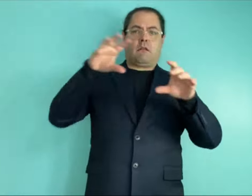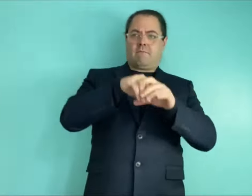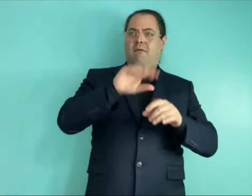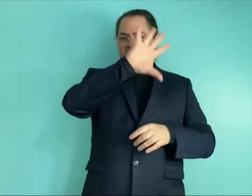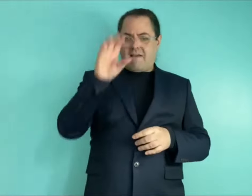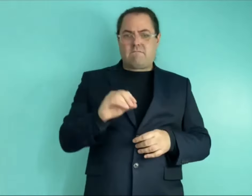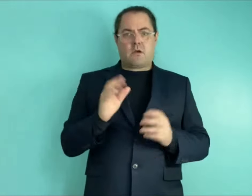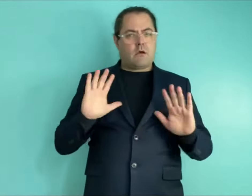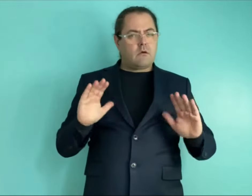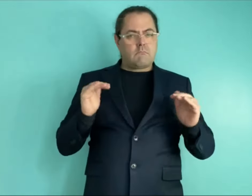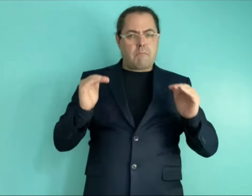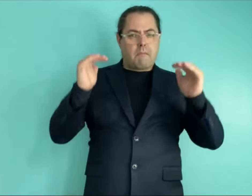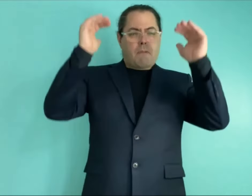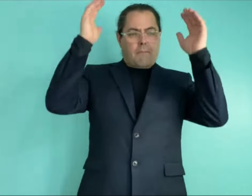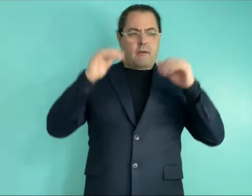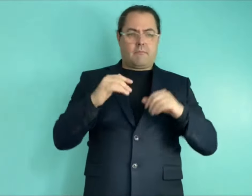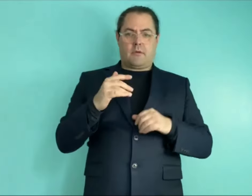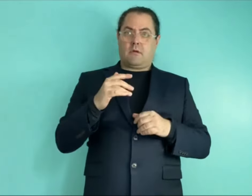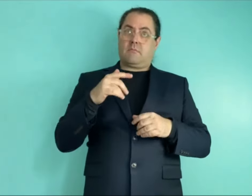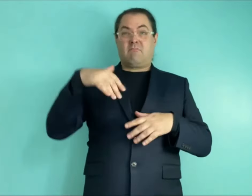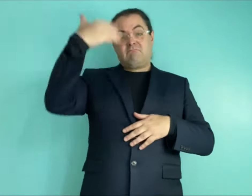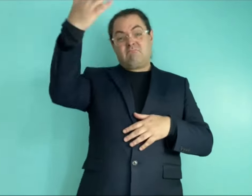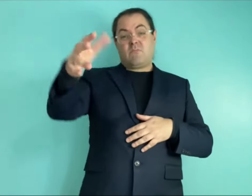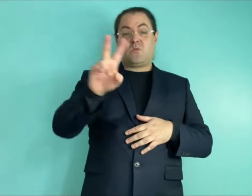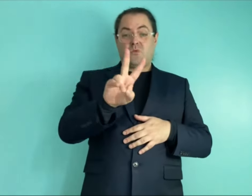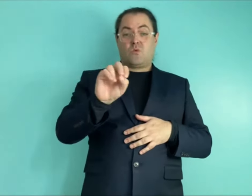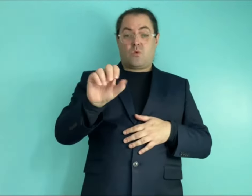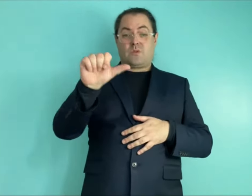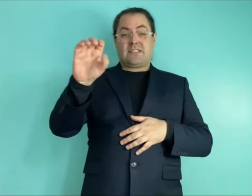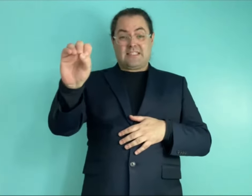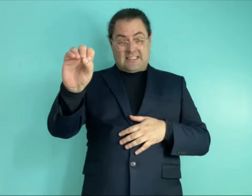be looking back and say yes, the government and the government and the private sector